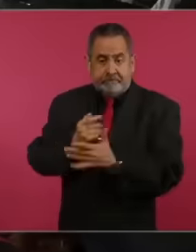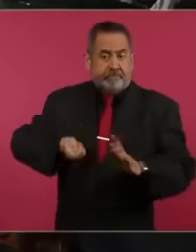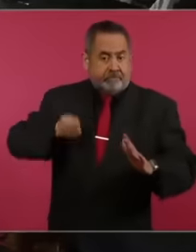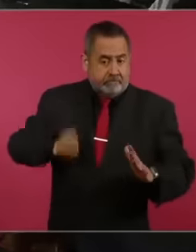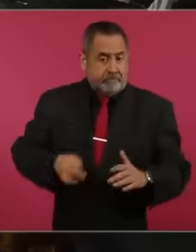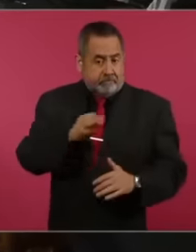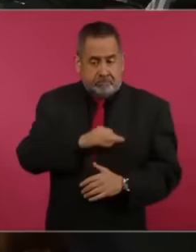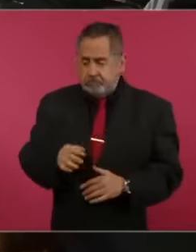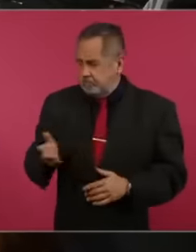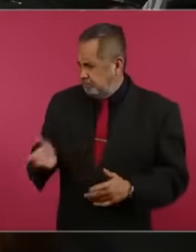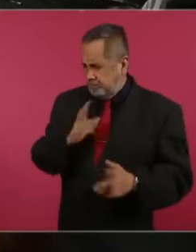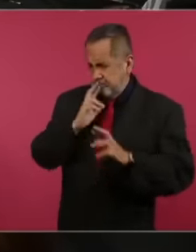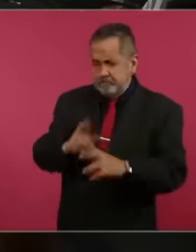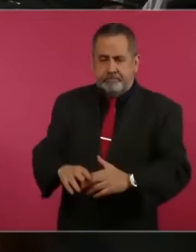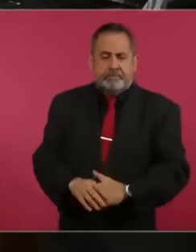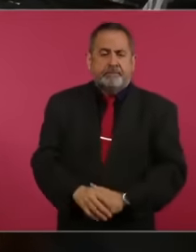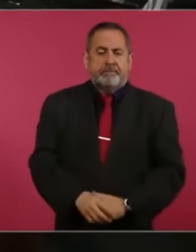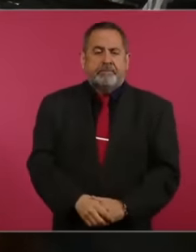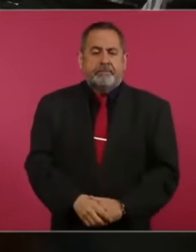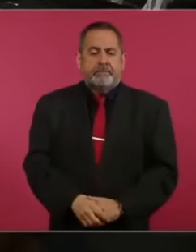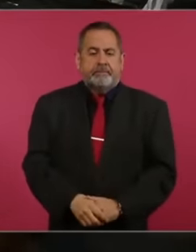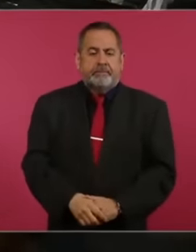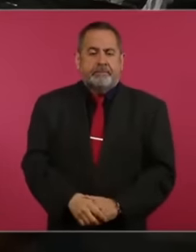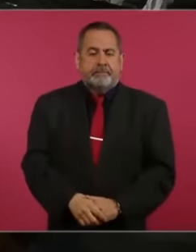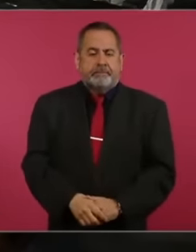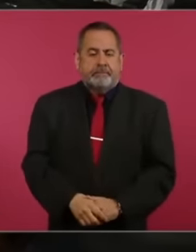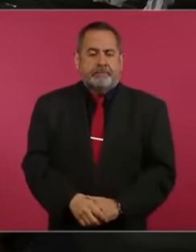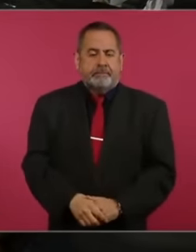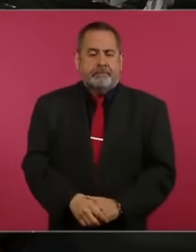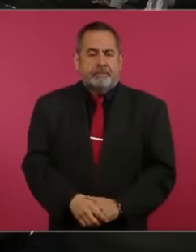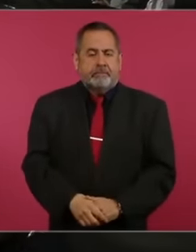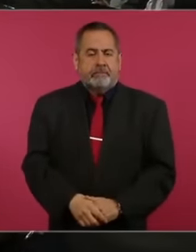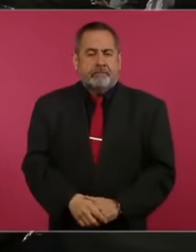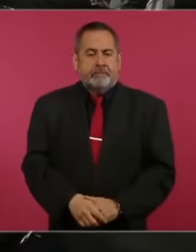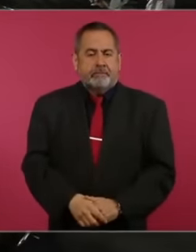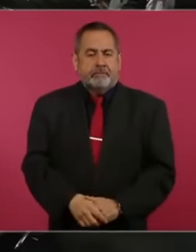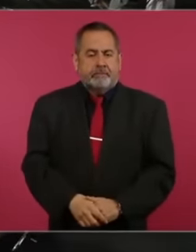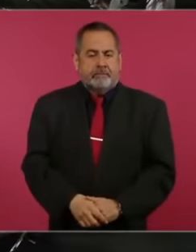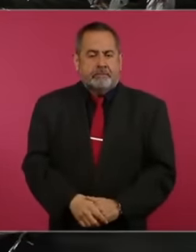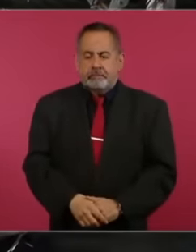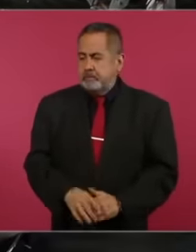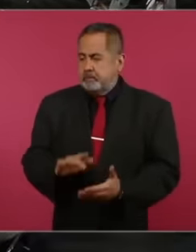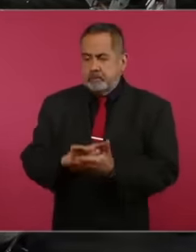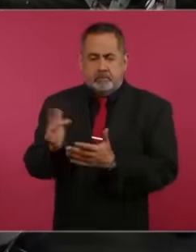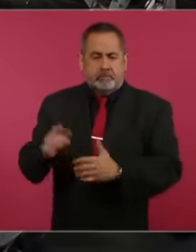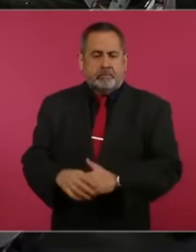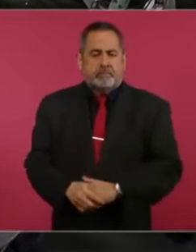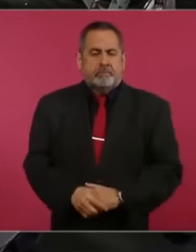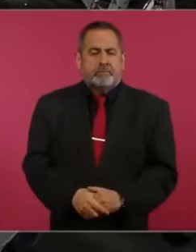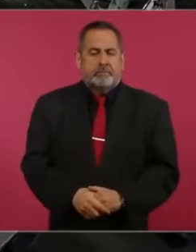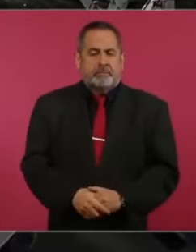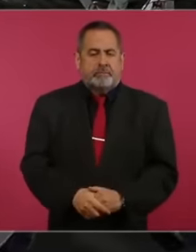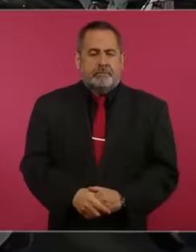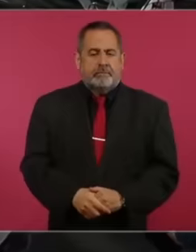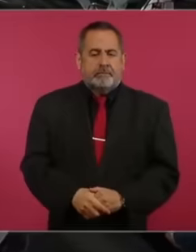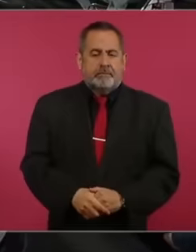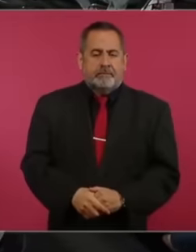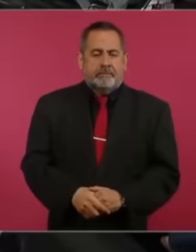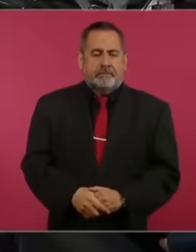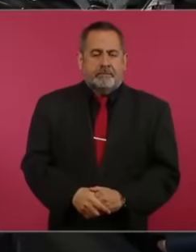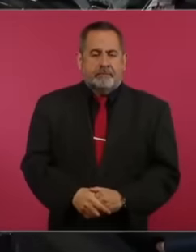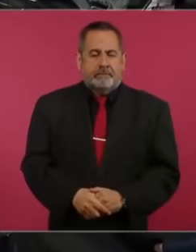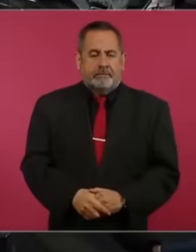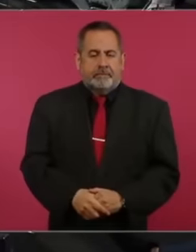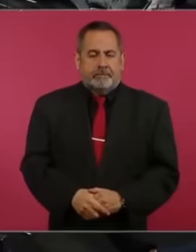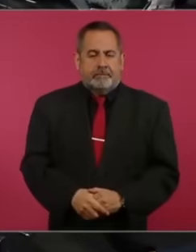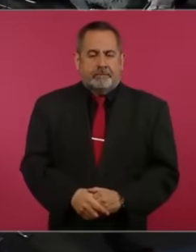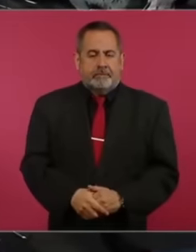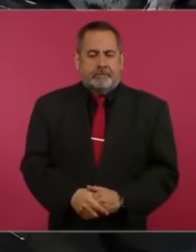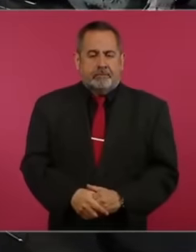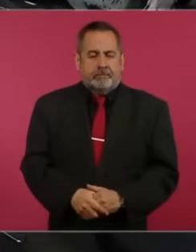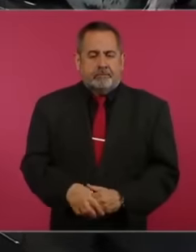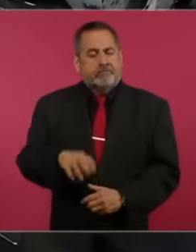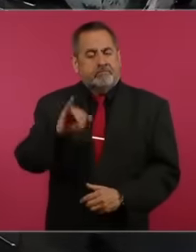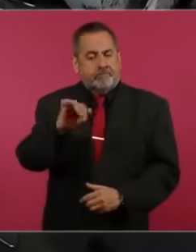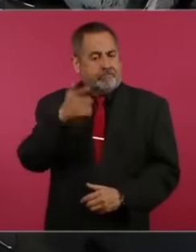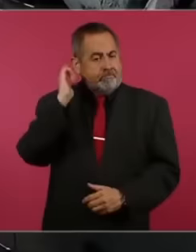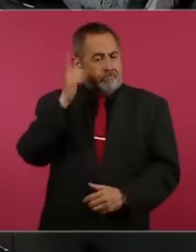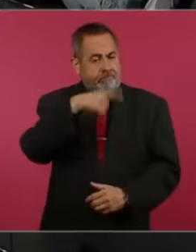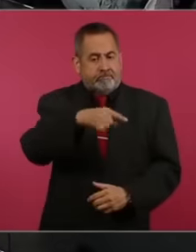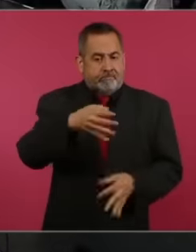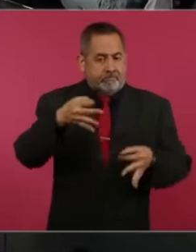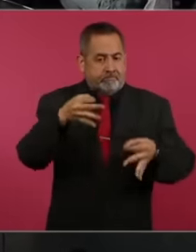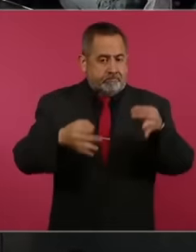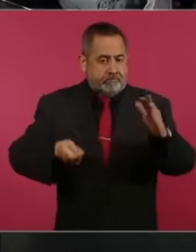either of you or Arturo. Thank you all three, because the aspiration is for the courts to resolve